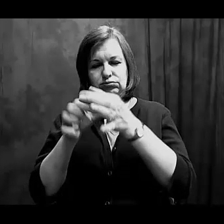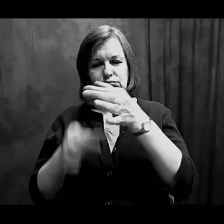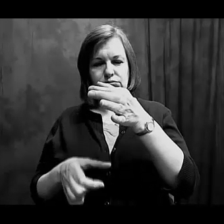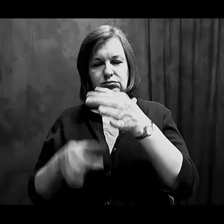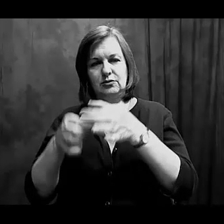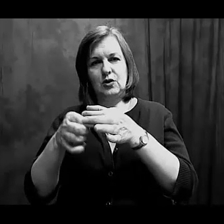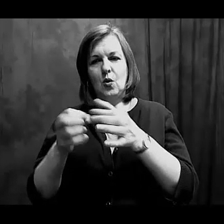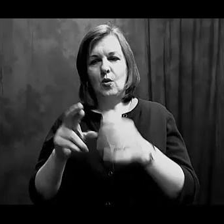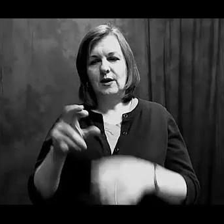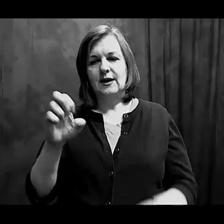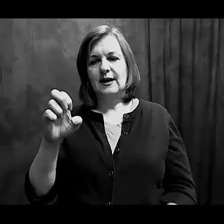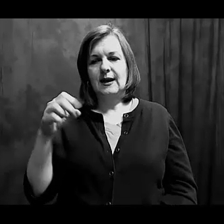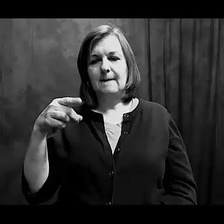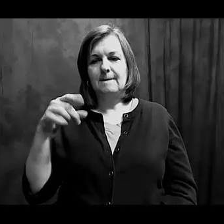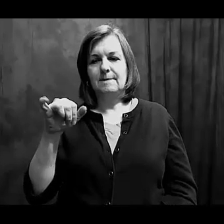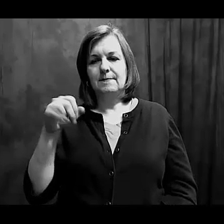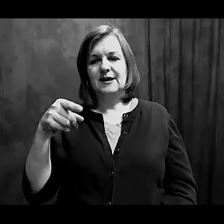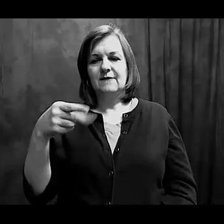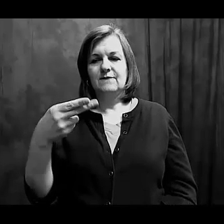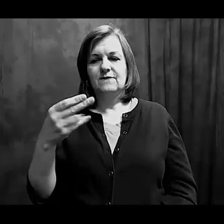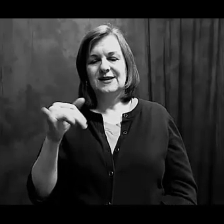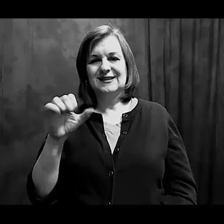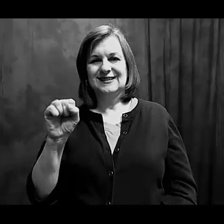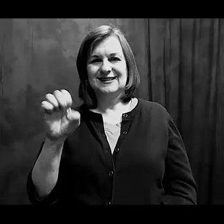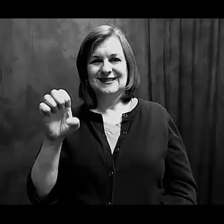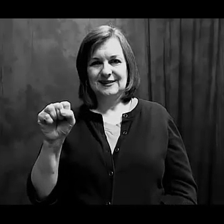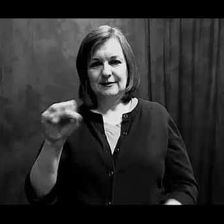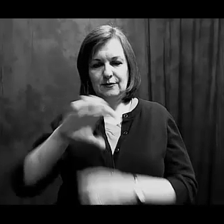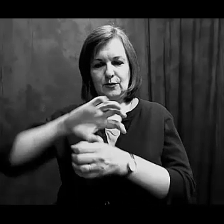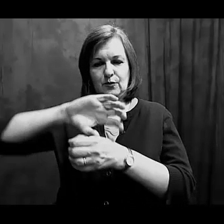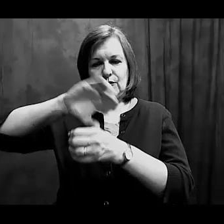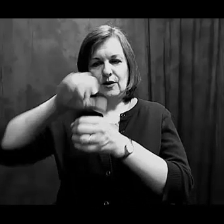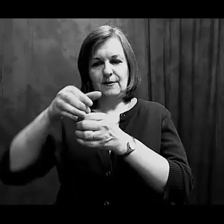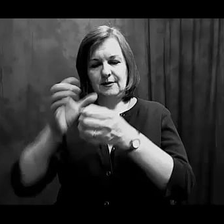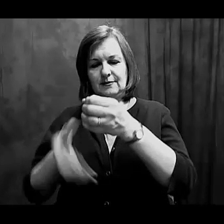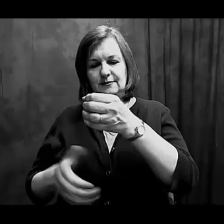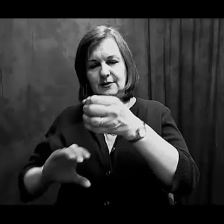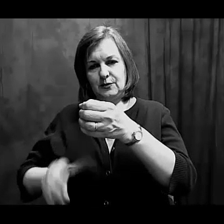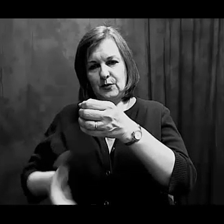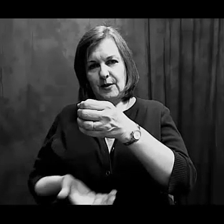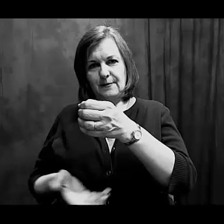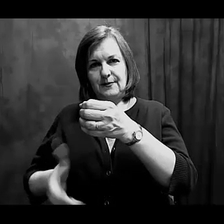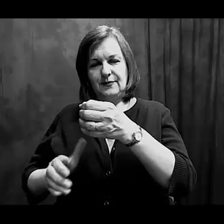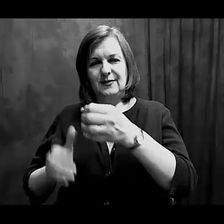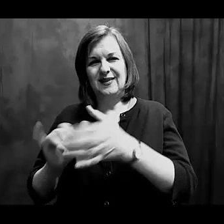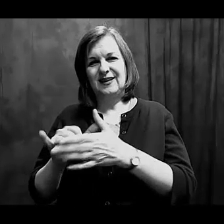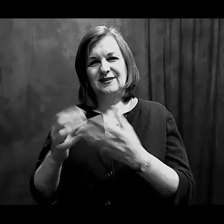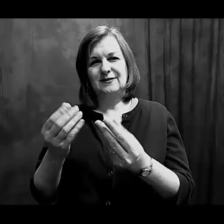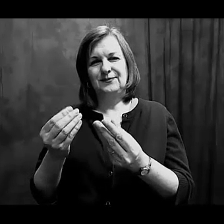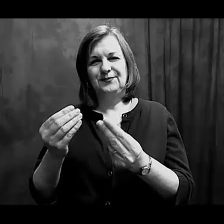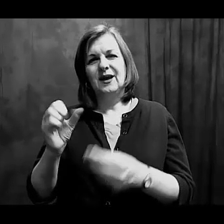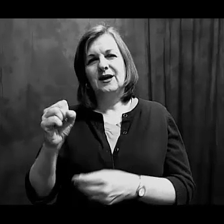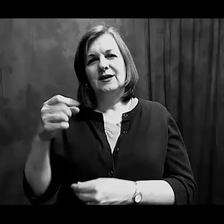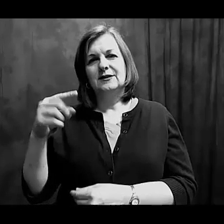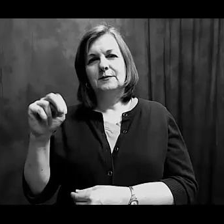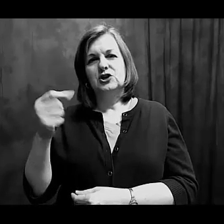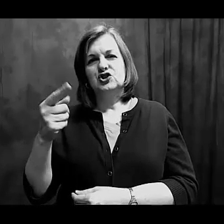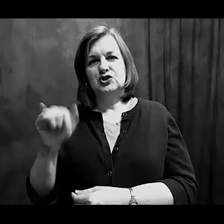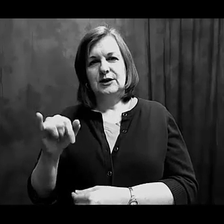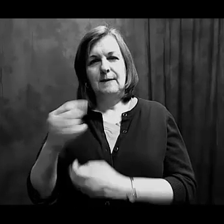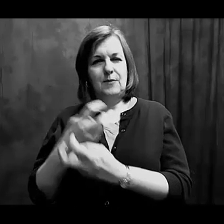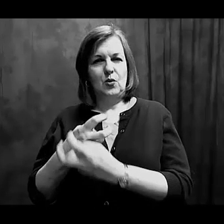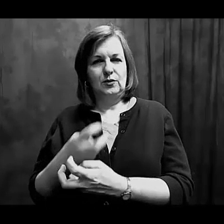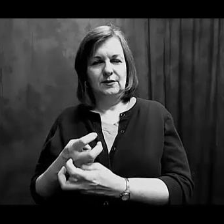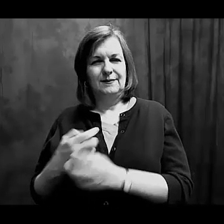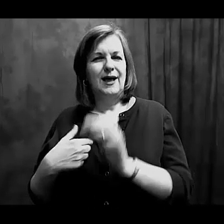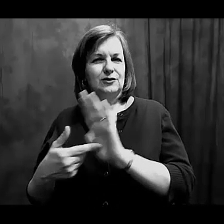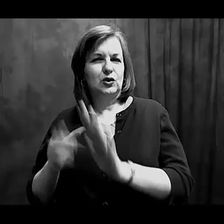this diaphysis that I have here the central part of your bones or the epiphyses we look at as